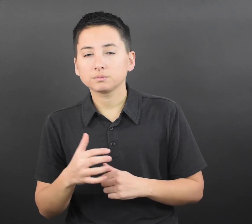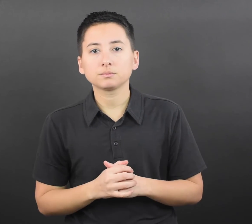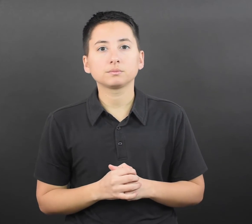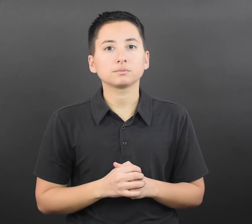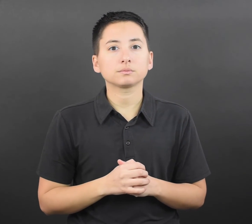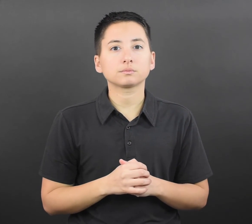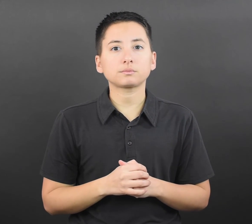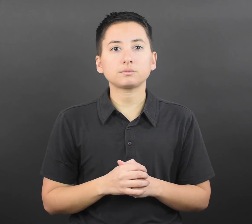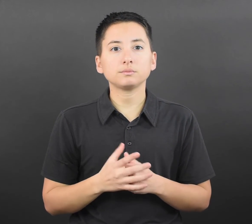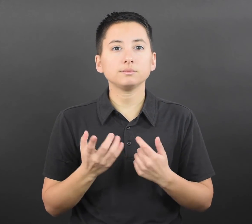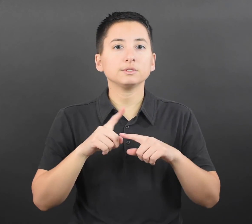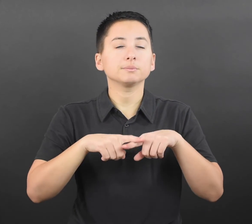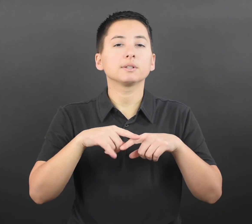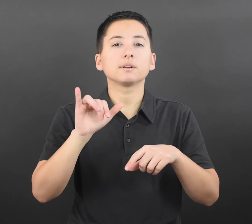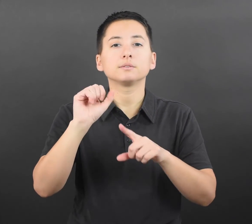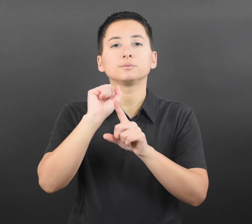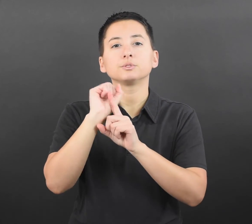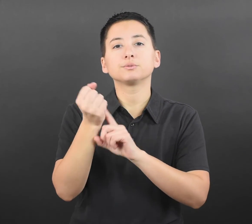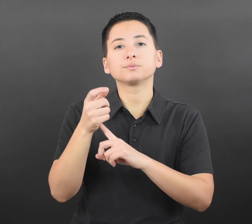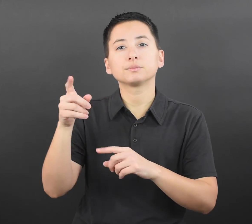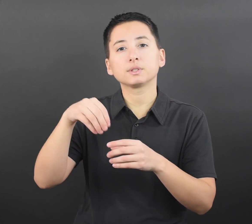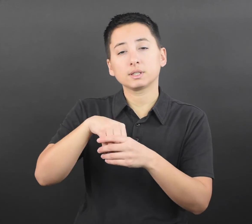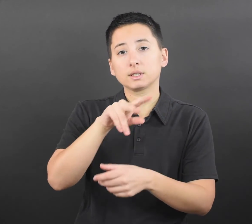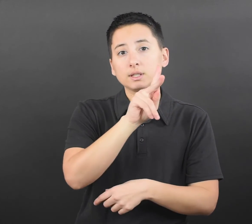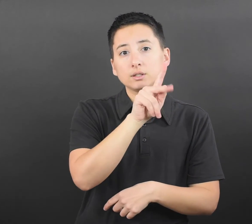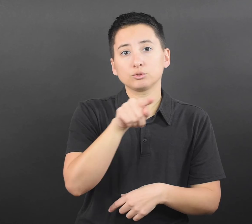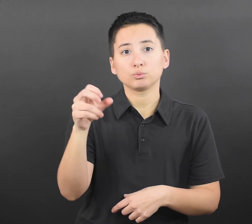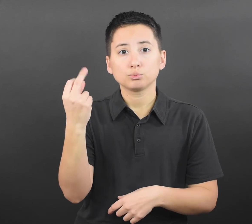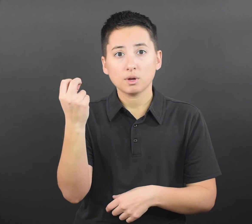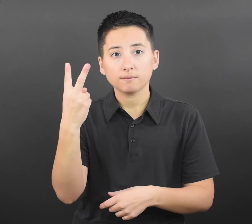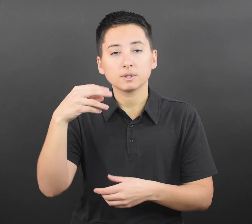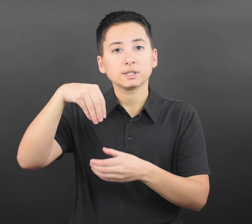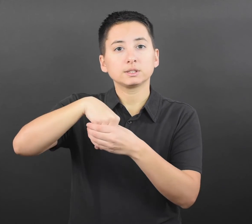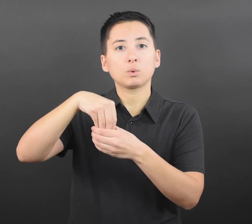and in situations where the K-12 indoor classroom exception has been